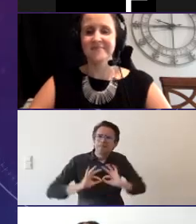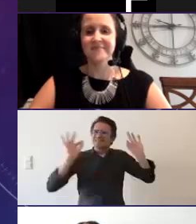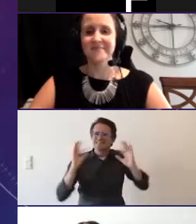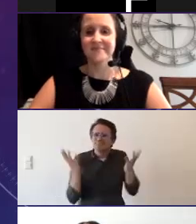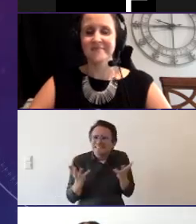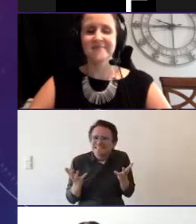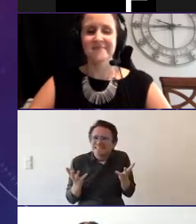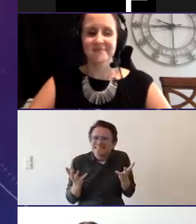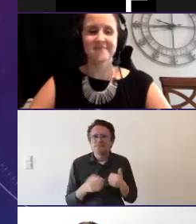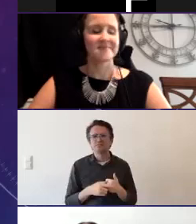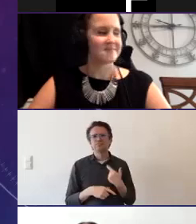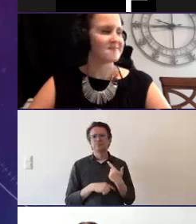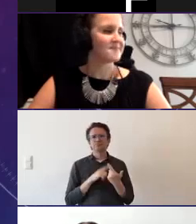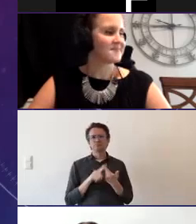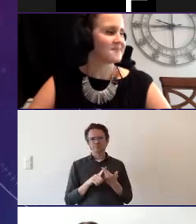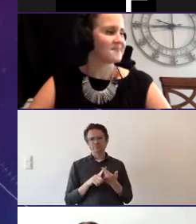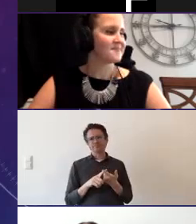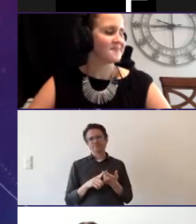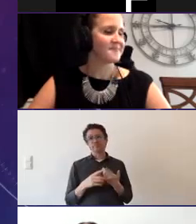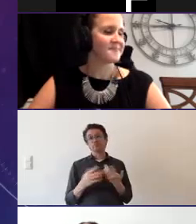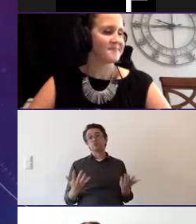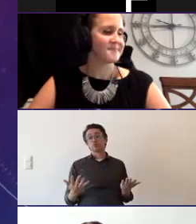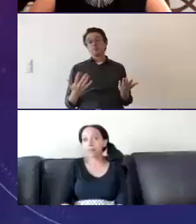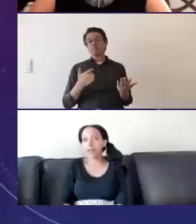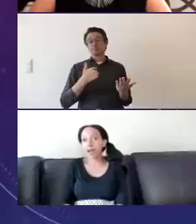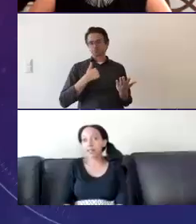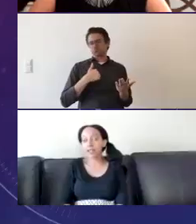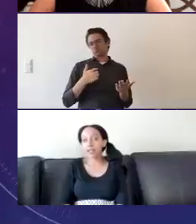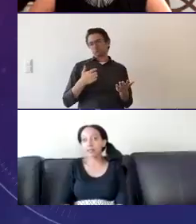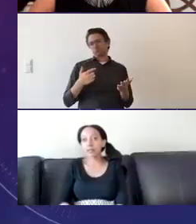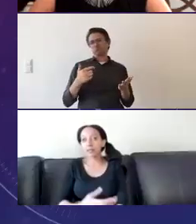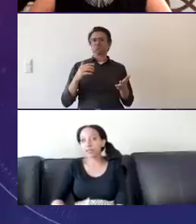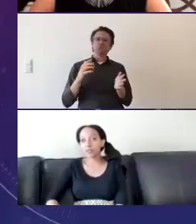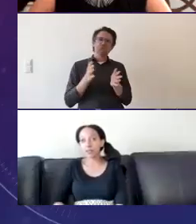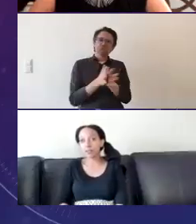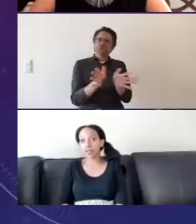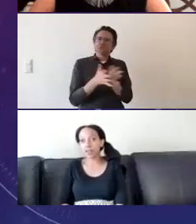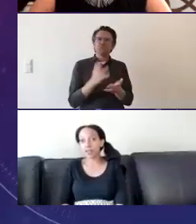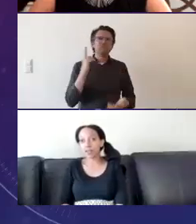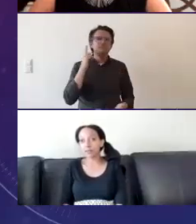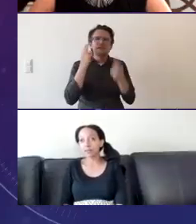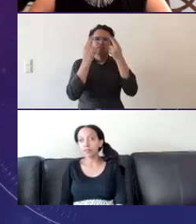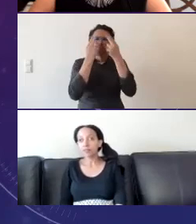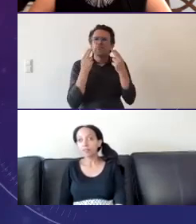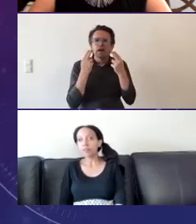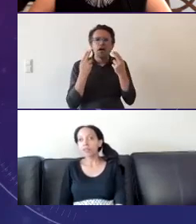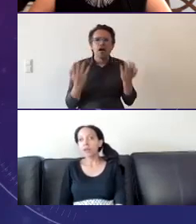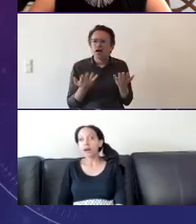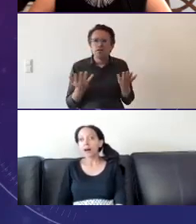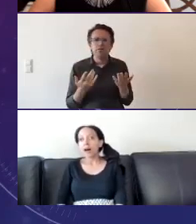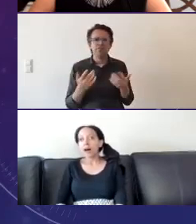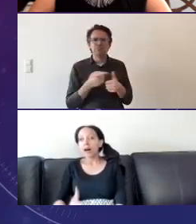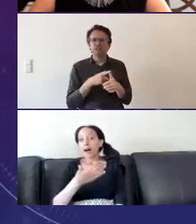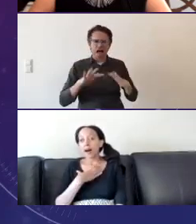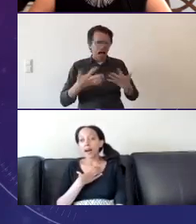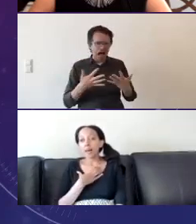these are guides but you start out by asking what does the person need I'm a